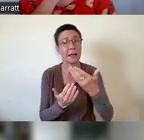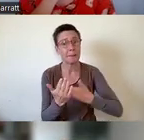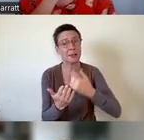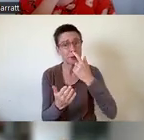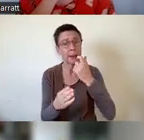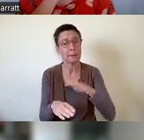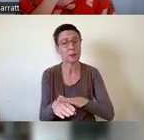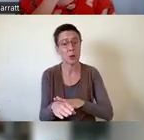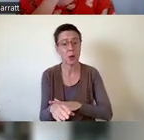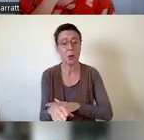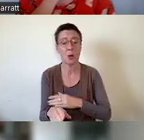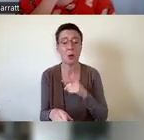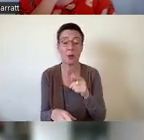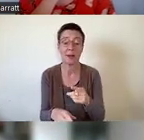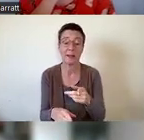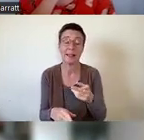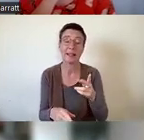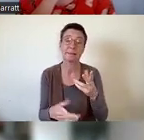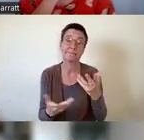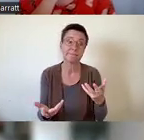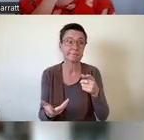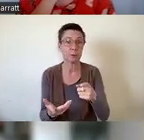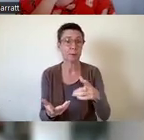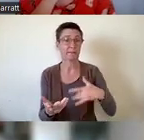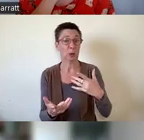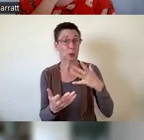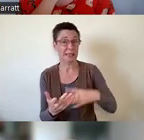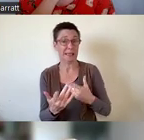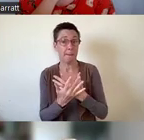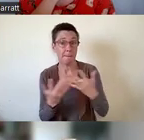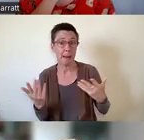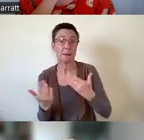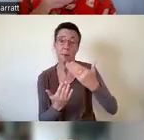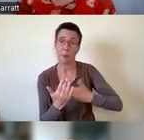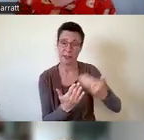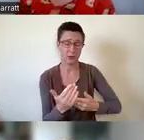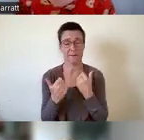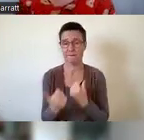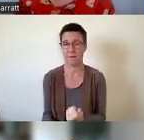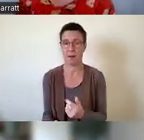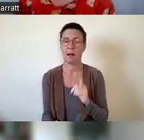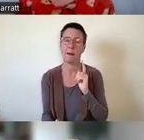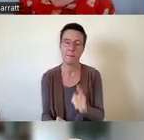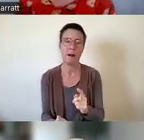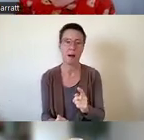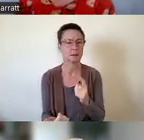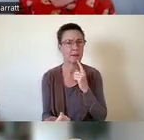If you have to have multiple pages, totally fine, but you are multiplying the work.